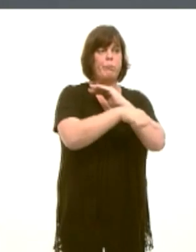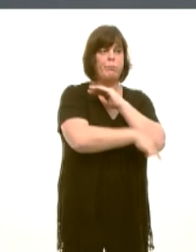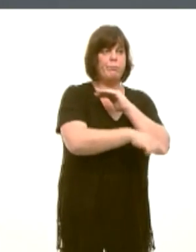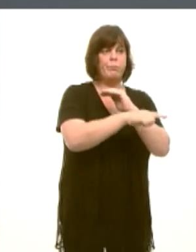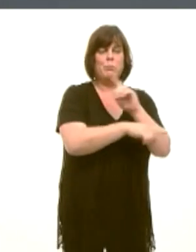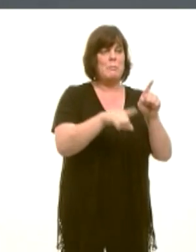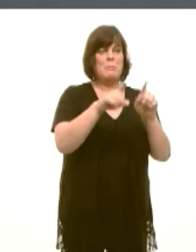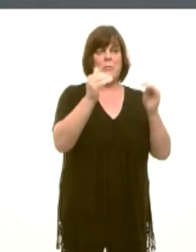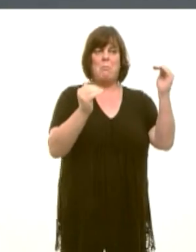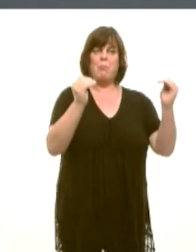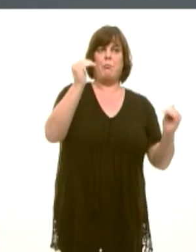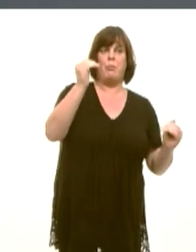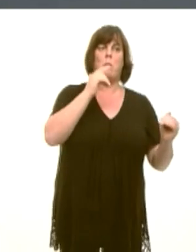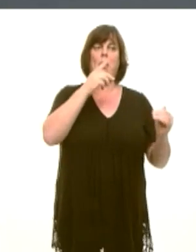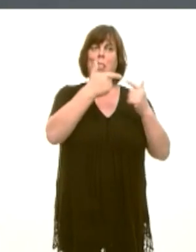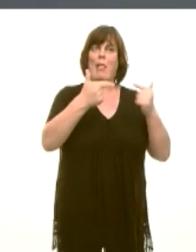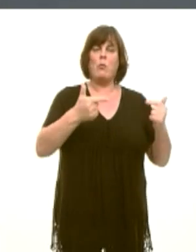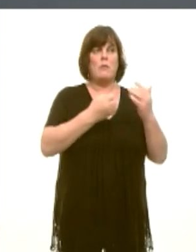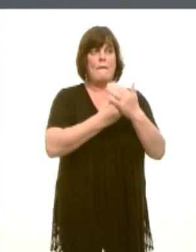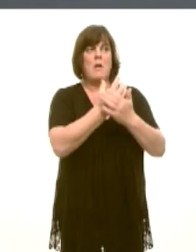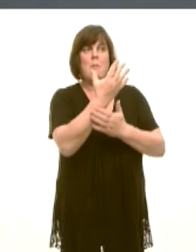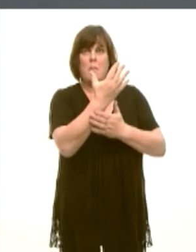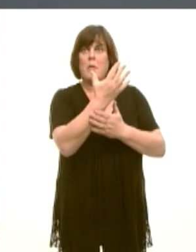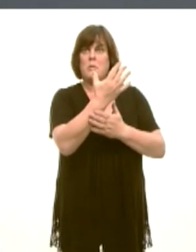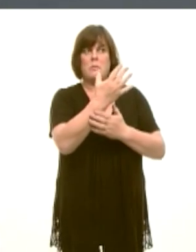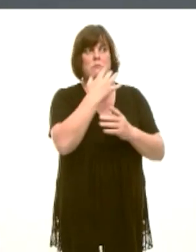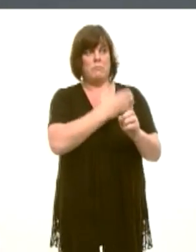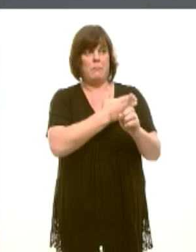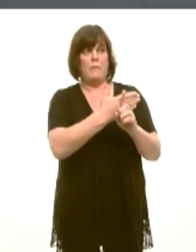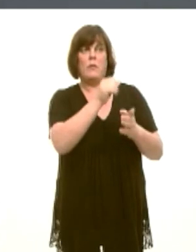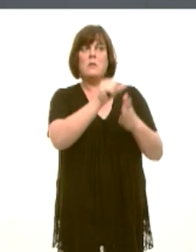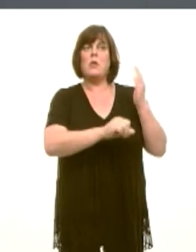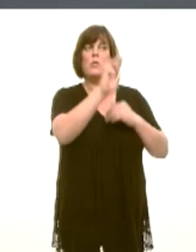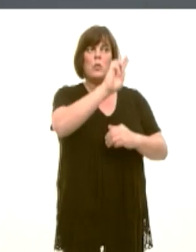difficulties in language development by the time they start school, and are less likely